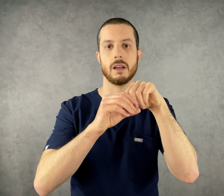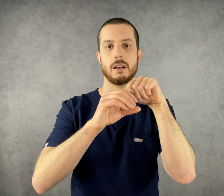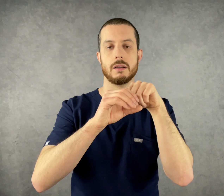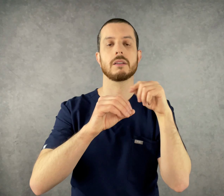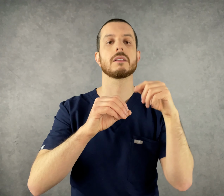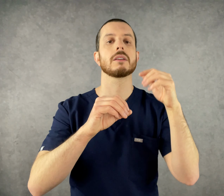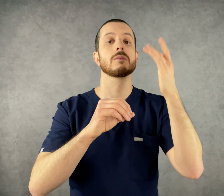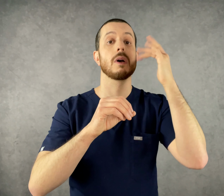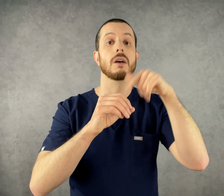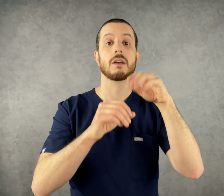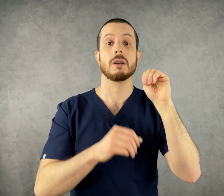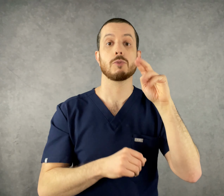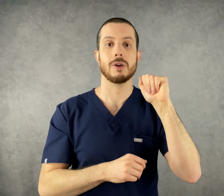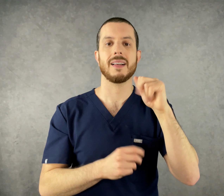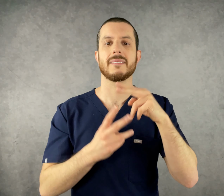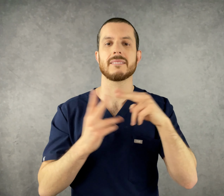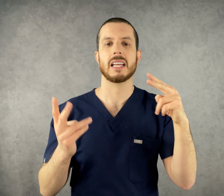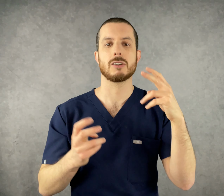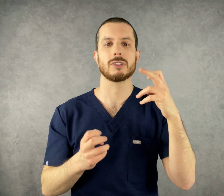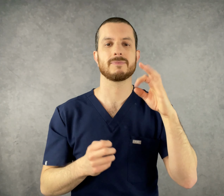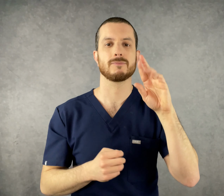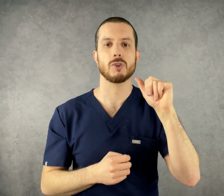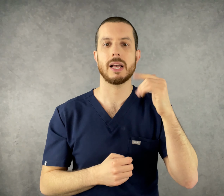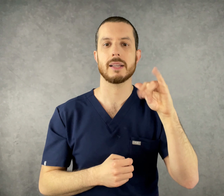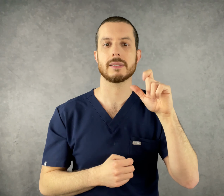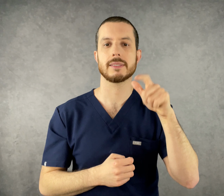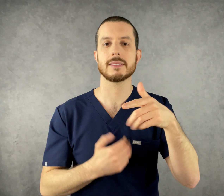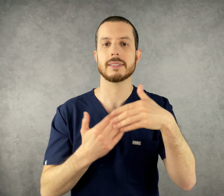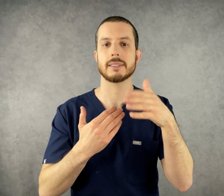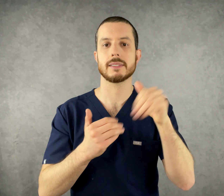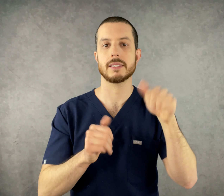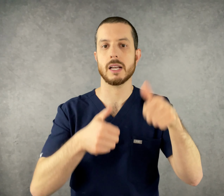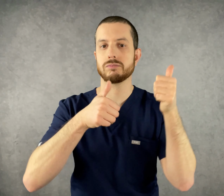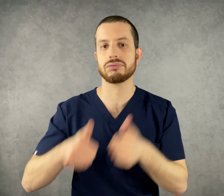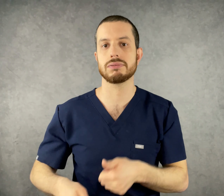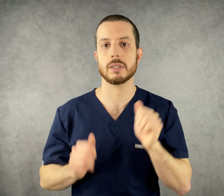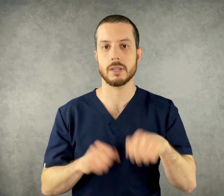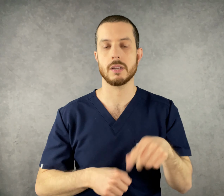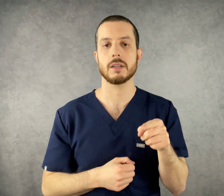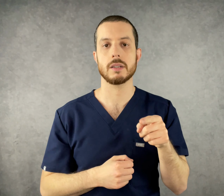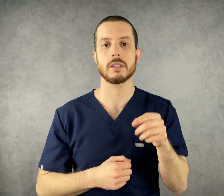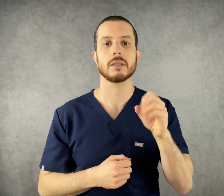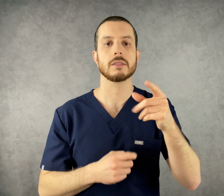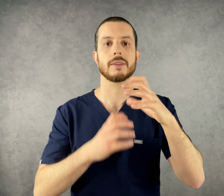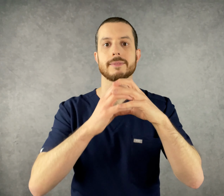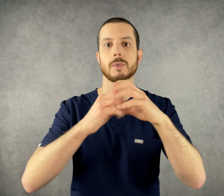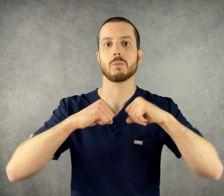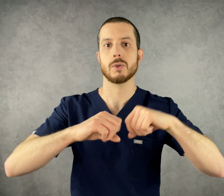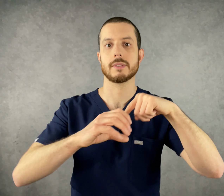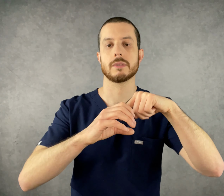mRNA is very fragile and can degrade very easily.